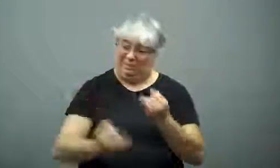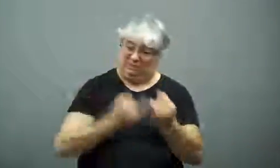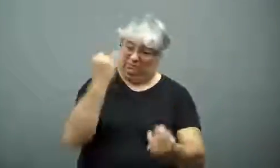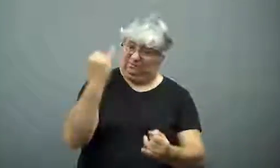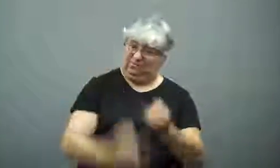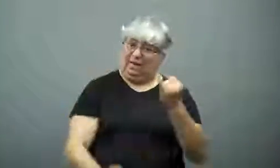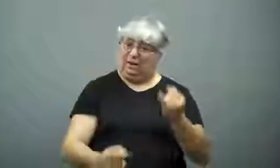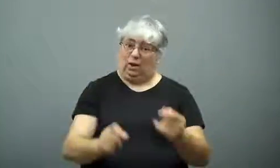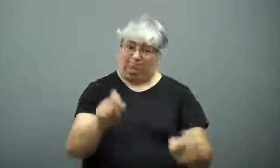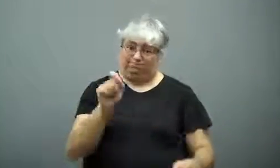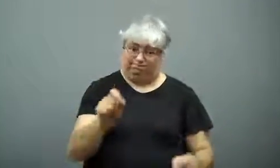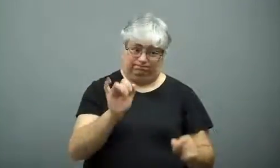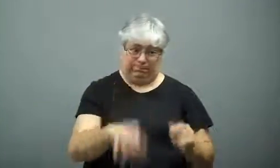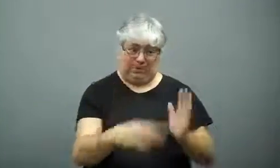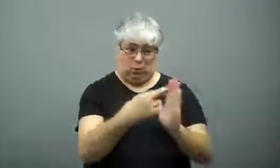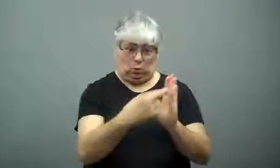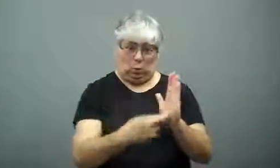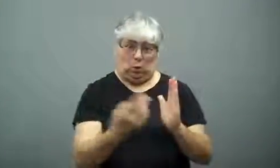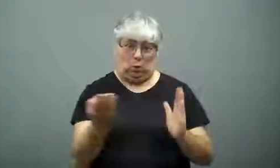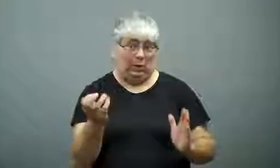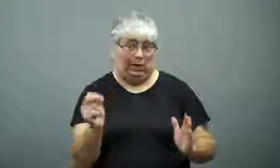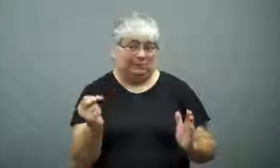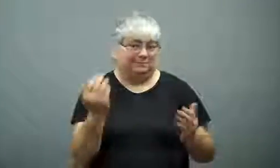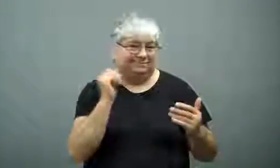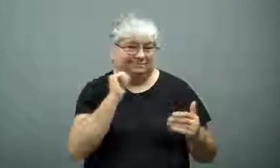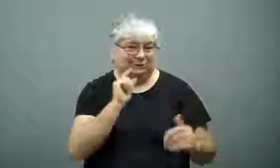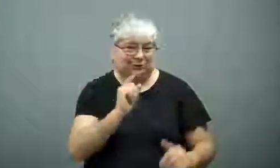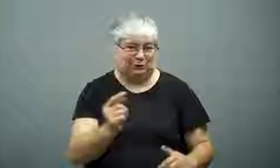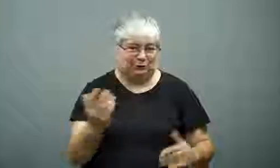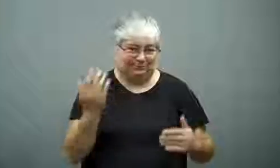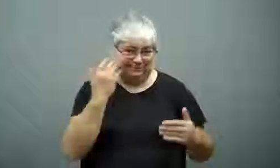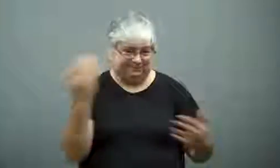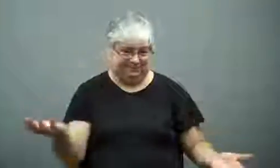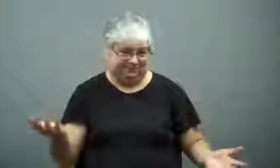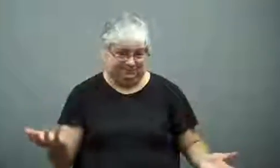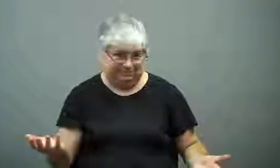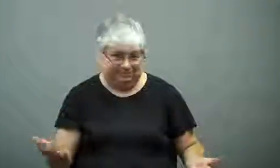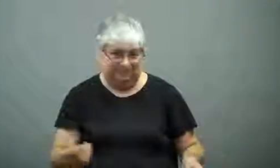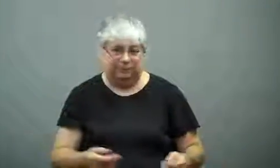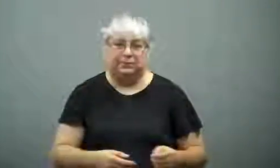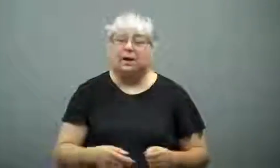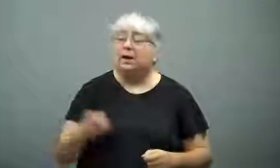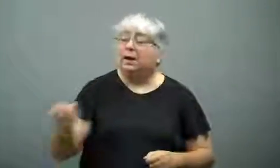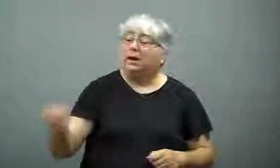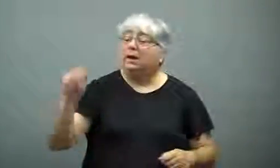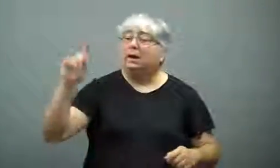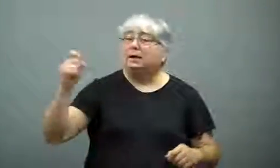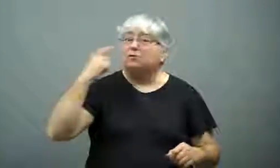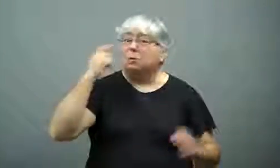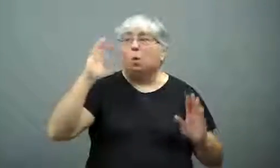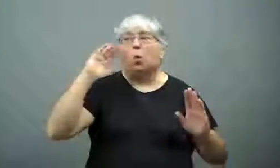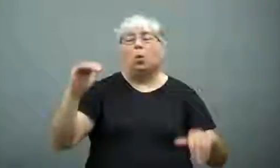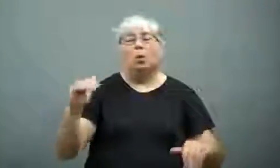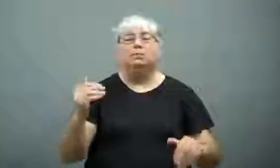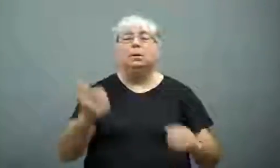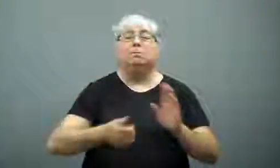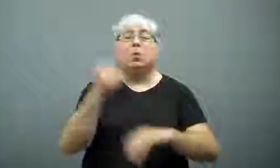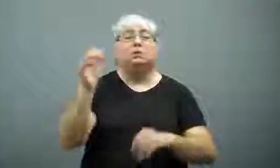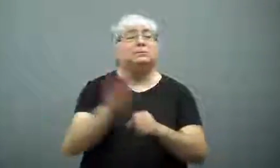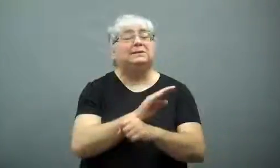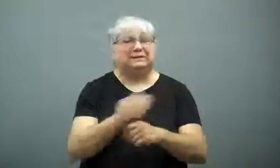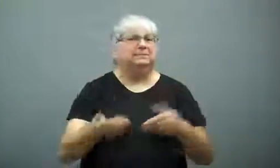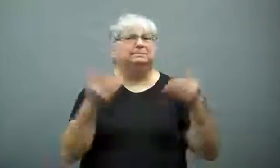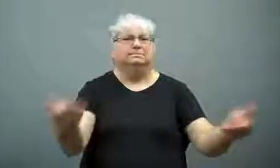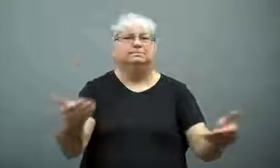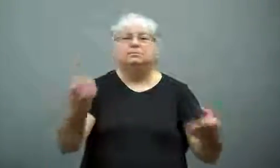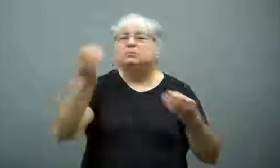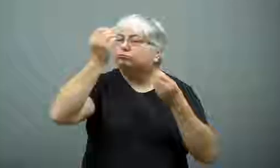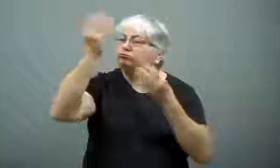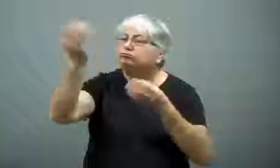There's no set date for when the rules will be finalized.